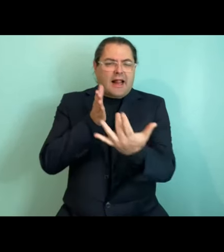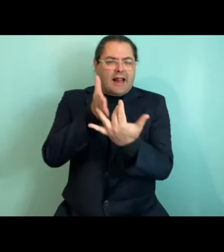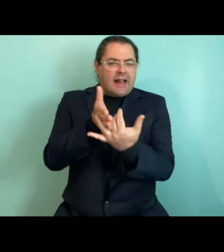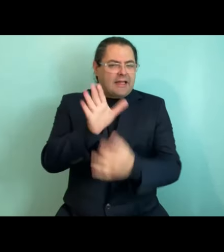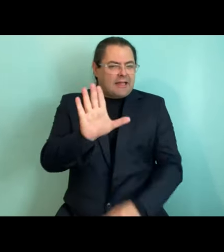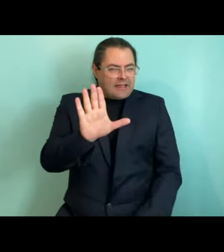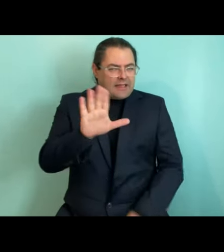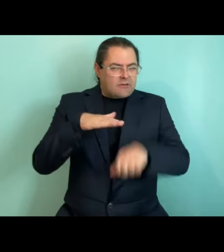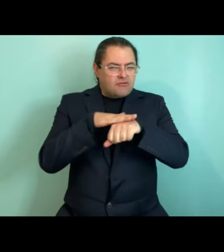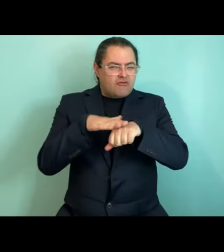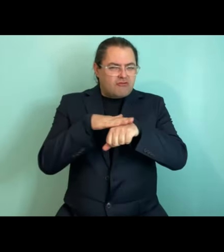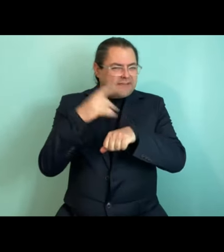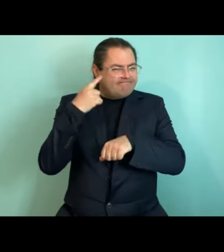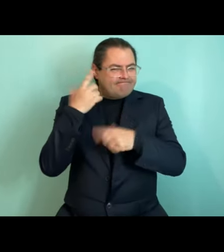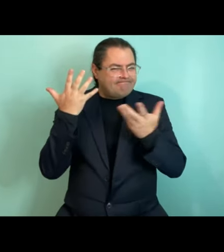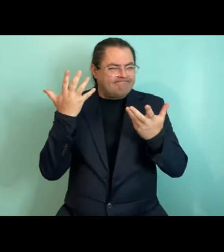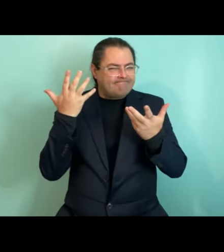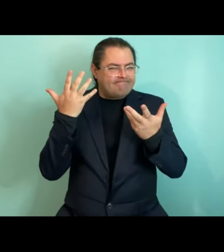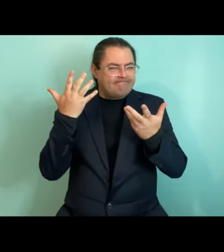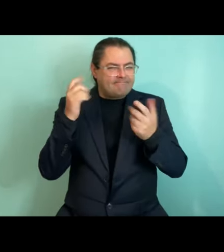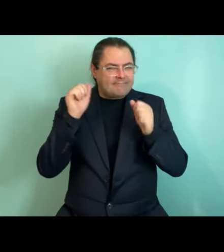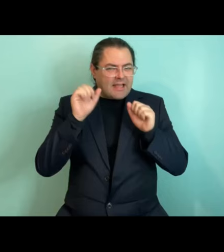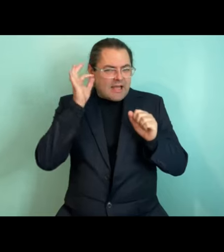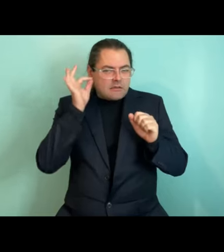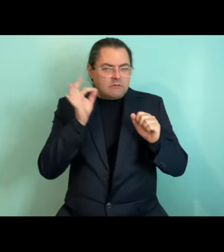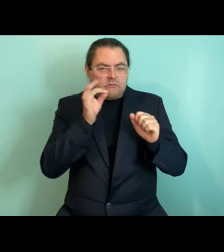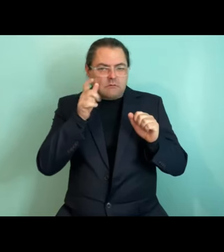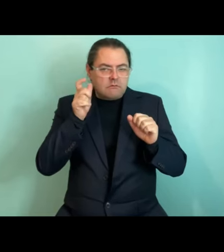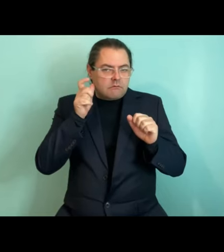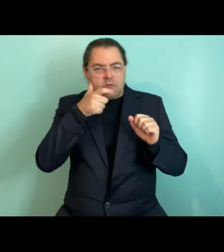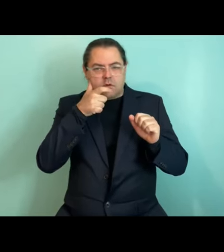but we can hardly hear you for team can you see if there's something up with your mic